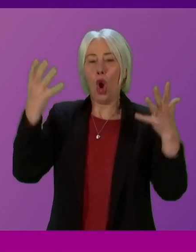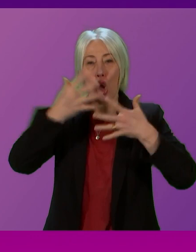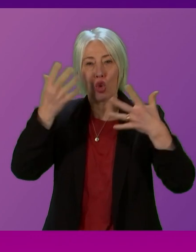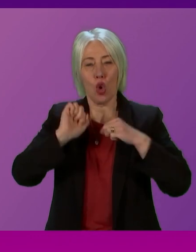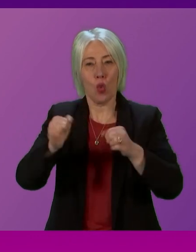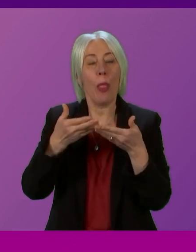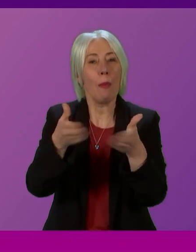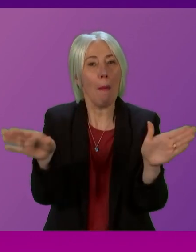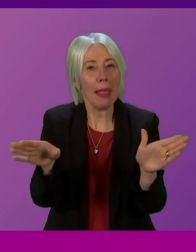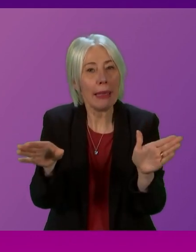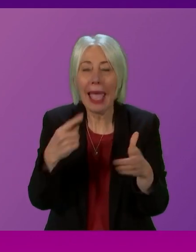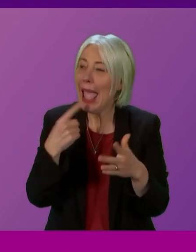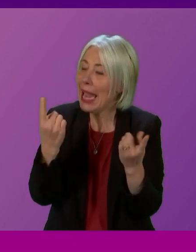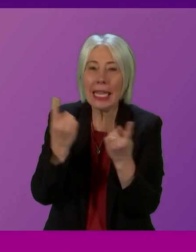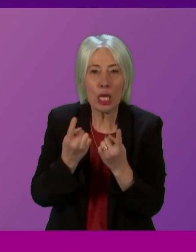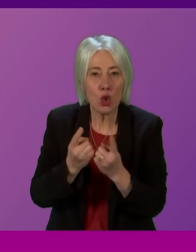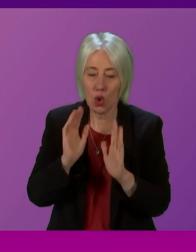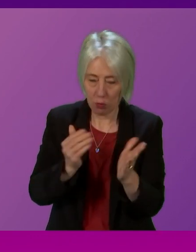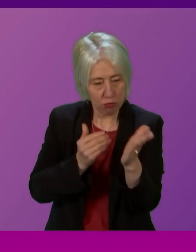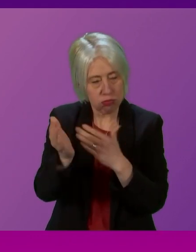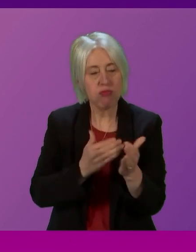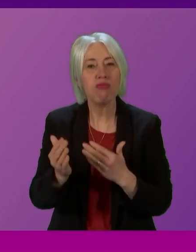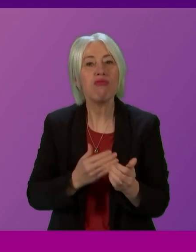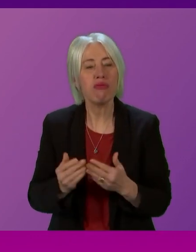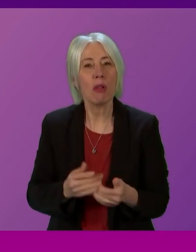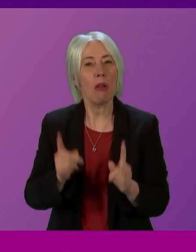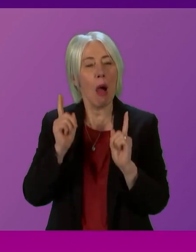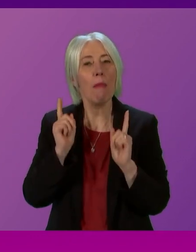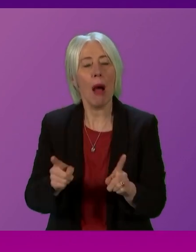If there are issues to be addressed, we should address them, but we should do that in a way